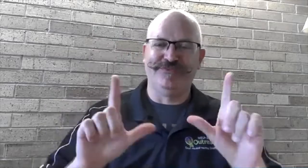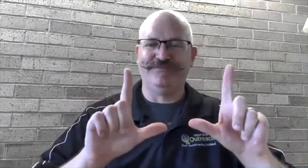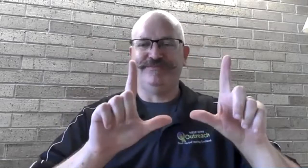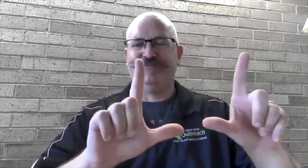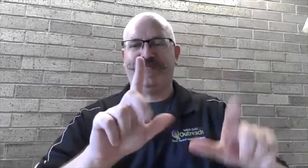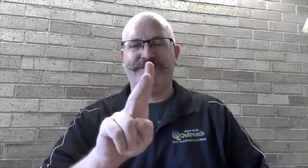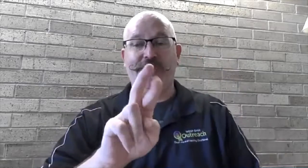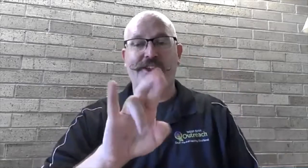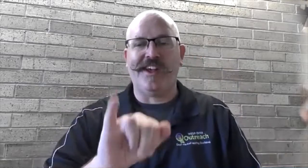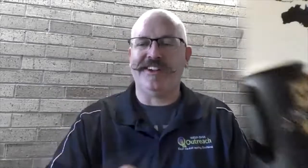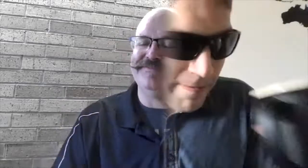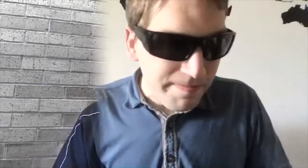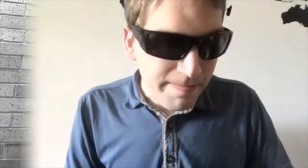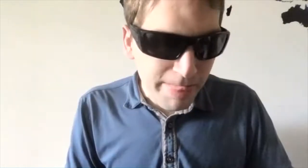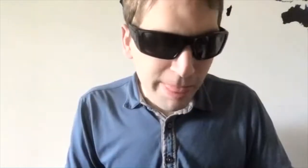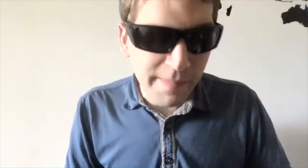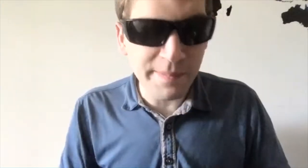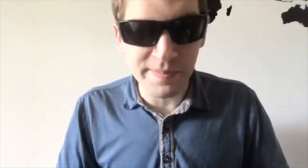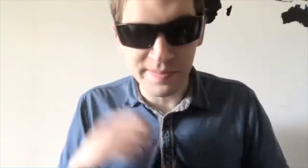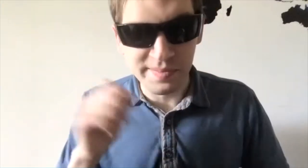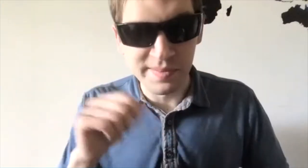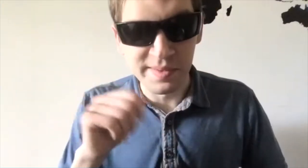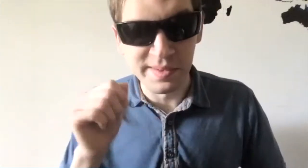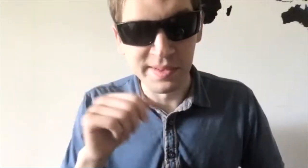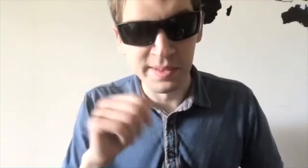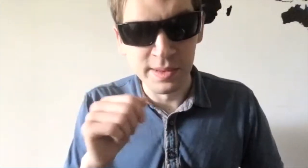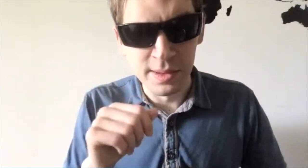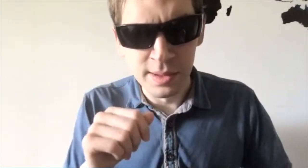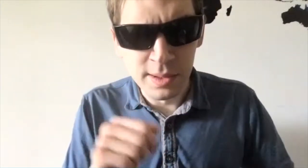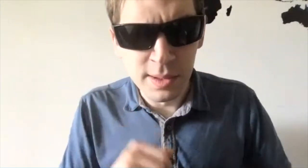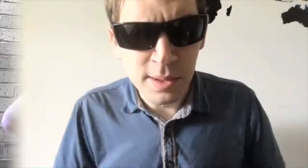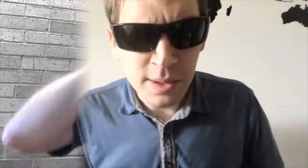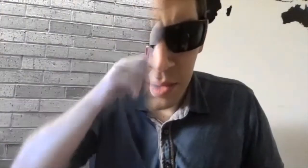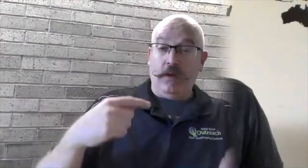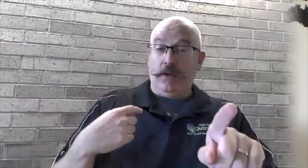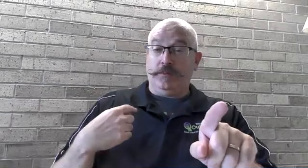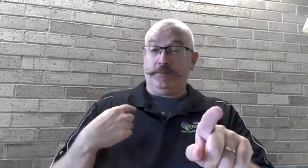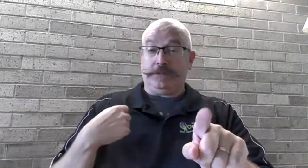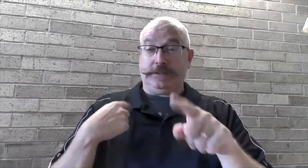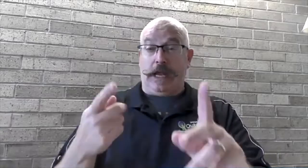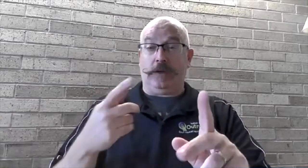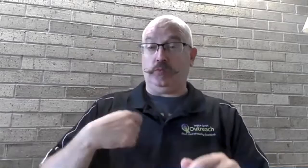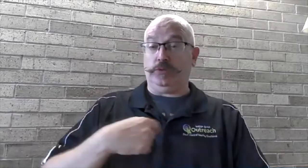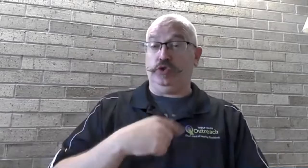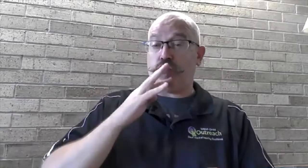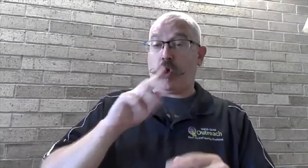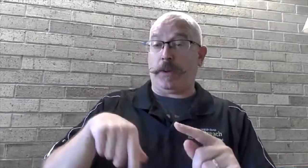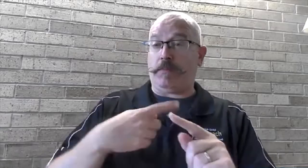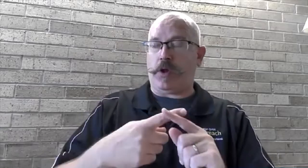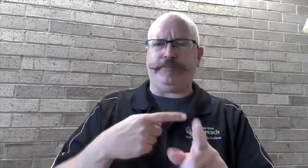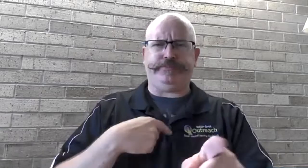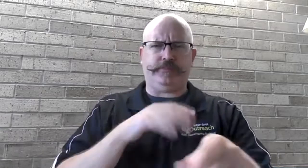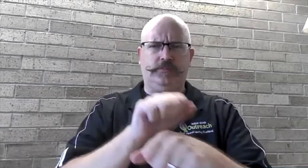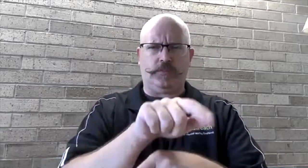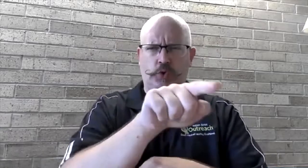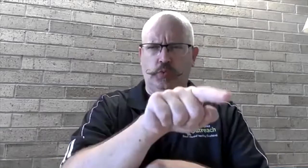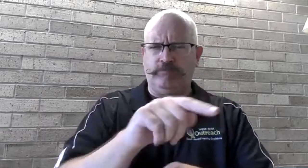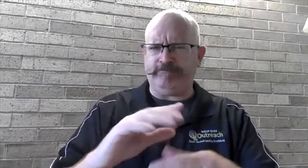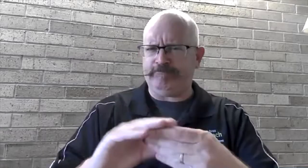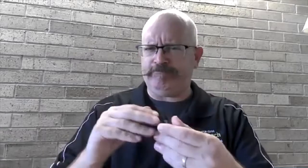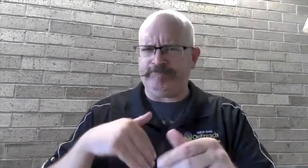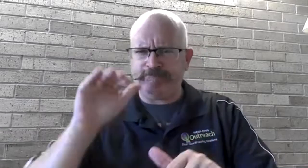no live interpreter and so you have to have a VRI interpreter. I can understand those frustrations.